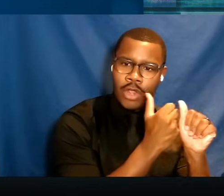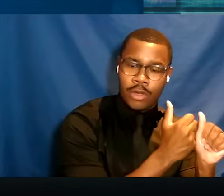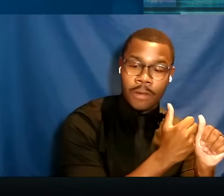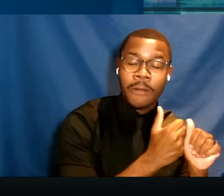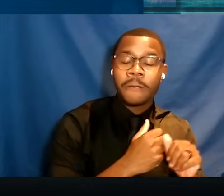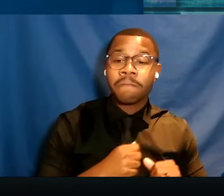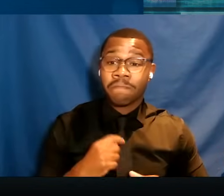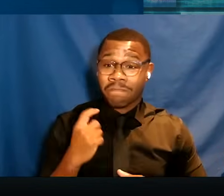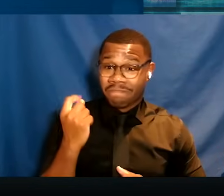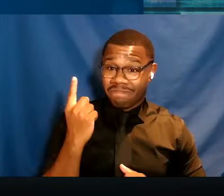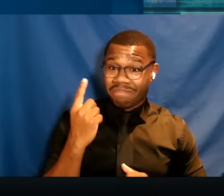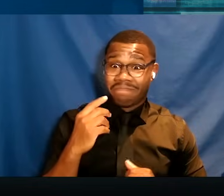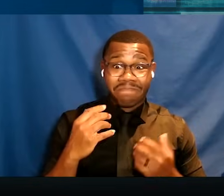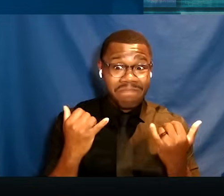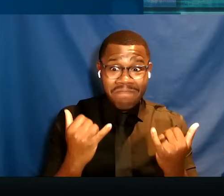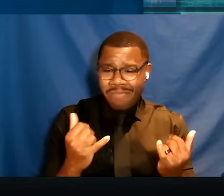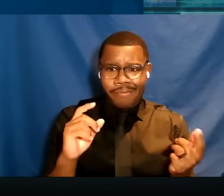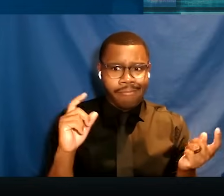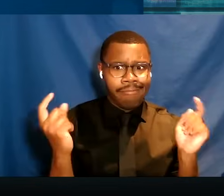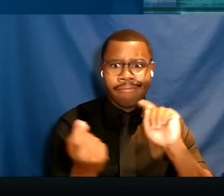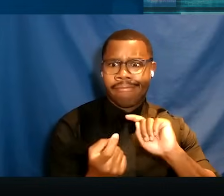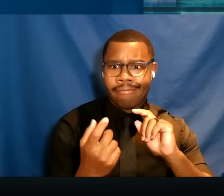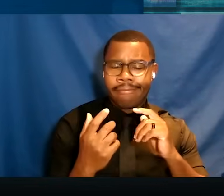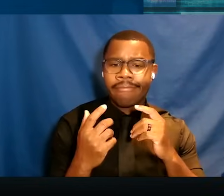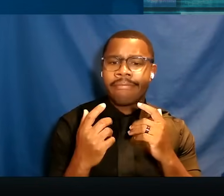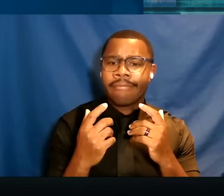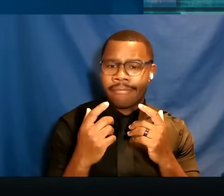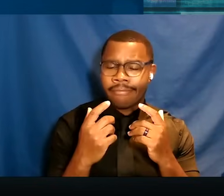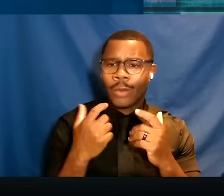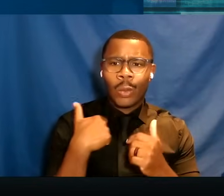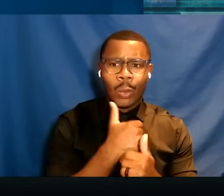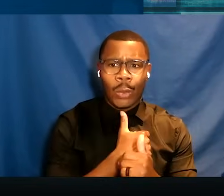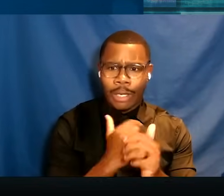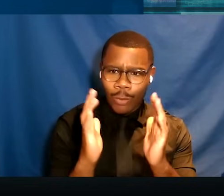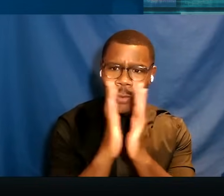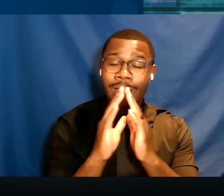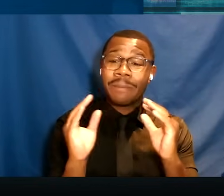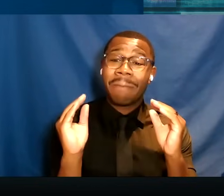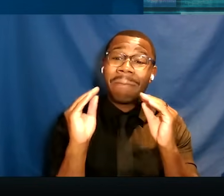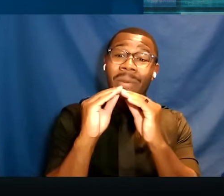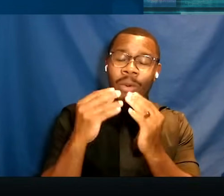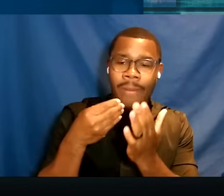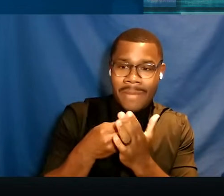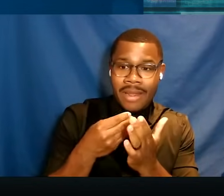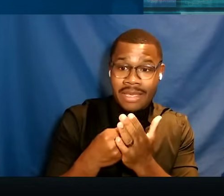to give us a higher first year wage increase than they had agreed to with any of the other unions that bargained ahead of us.